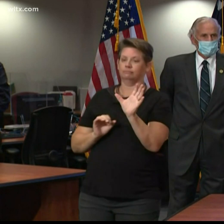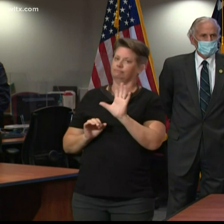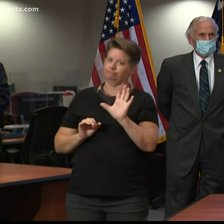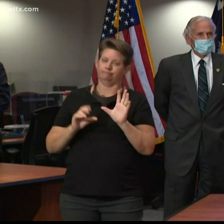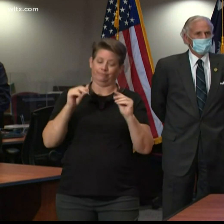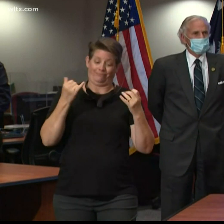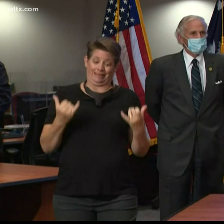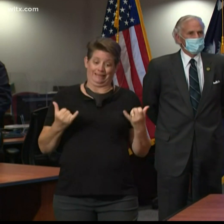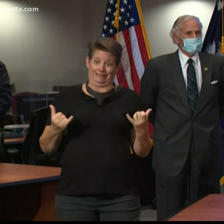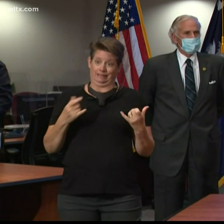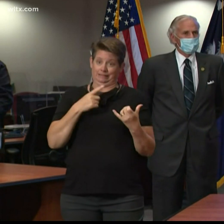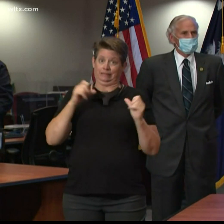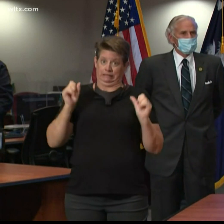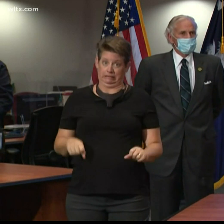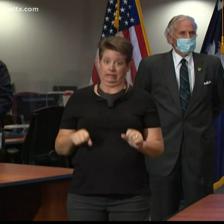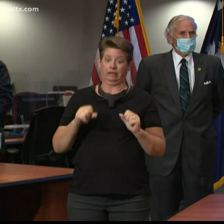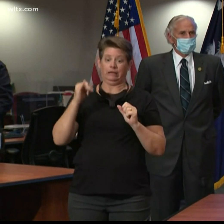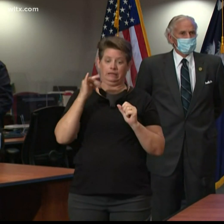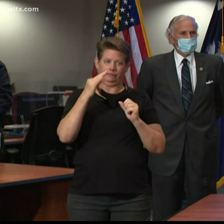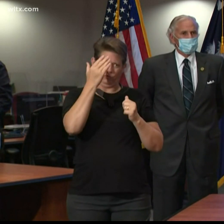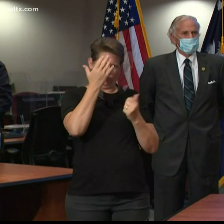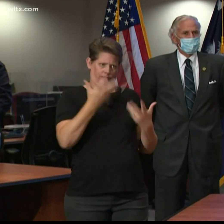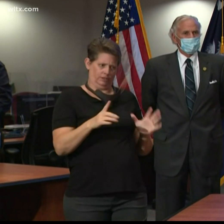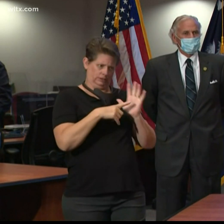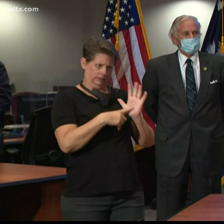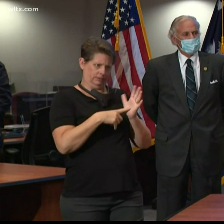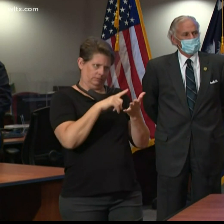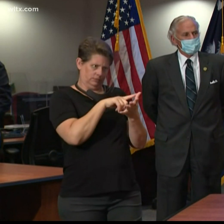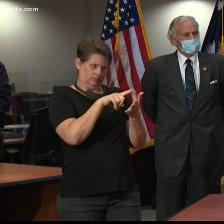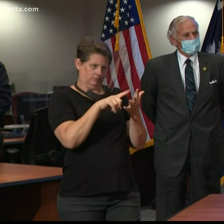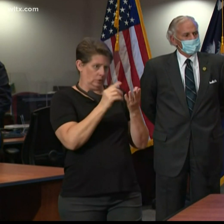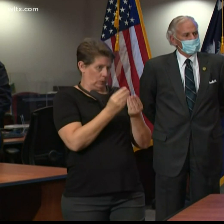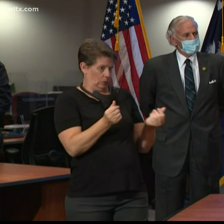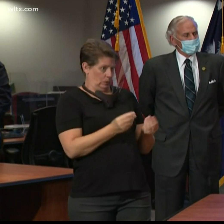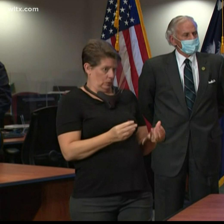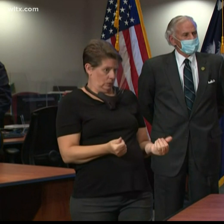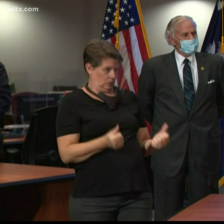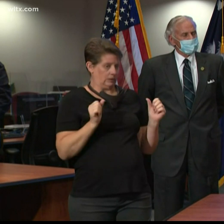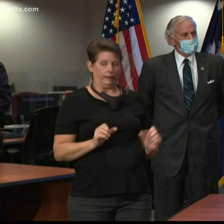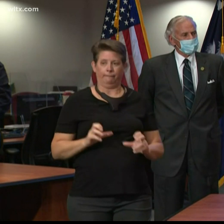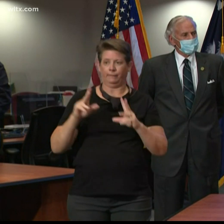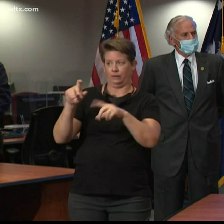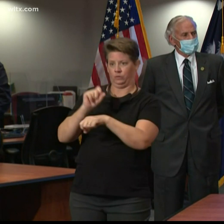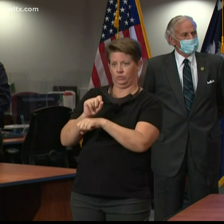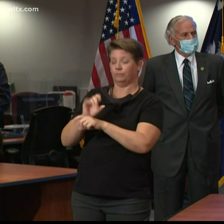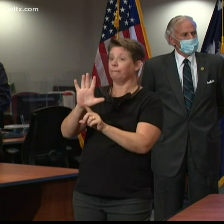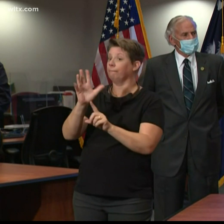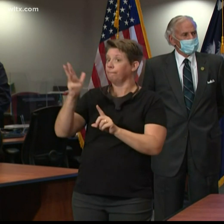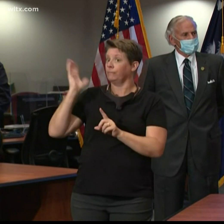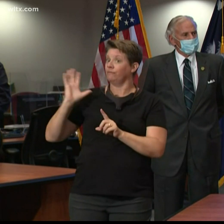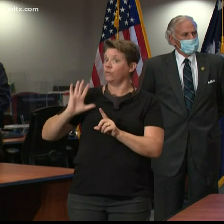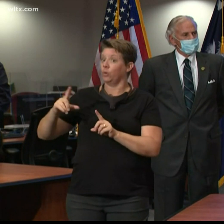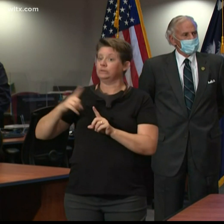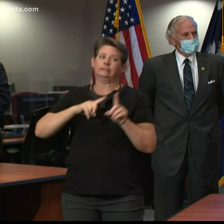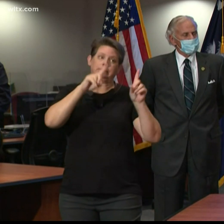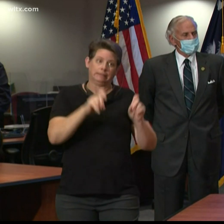THE CDC RECENTLY4@ UPDATED THEIR GUIDANCE AND INDIVIDUALS PREVIOUSLY RECOMMENDED TO GET THE CDC RECENTLY4@ UPDATED THEIR GUIDANCE AND INDIVIDUALS PREVIOUSLY RECOMMENDED TO GET A THEIR GUIDANCE AND INDIVIDUALS PREVIOUSLY RECOMMENDED TO GET A THEIR GUIDANCE AND INDIVIDUALS PREVIOUSLY RECOMMENDED TO GET A NEGATIVE THEIR GUIDANCE AND INDIVIDUALS PREVIOUSLY RECOMMENDED TO GET A NEGATIVE TEST THEIR GUIDANCE AND INDIVIDUALS PREVIOUSLY RECOMMENDED TO GET A NEGATIVE TEST MAY THEIR GUIDANCE AND INDIVIDUALS PREVIOUSLY RECOMMENDED TO GET A NEGATIVE TEST MAY BE THEIR GUIDANCE AND INDIVIDUALS PREVIOUSLY RECOMMENDED TO GET A NEGATIVE TEST MAY BE RELEASED PREVIOUSLY RECOMMENDED TO GET A NEGATIVE TEST MAY BE RELEASED PREVIOUSLY RECOMMENDED TO GET A NEGATIVE TEST MAY BE RELEASED BASED PREVIOUSLY RECOMMENDED TO GET A NEGATIVE TEST MAY BE RELEASED BASED ON PREVIOUSLY RECOMMENDED TO GET A NEGATIVE TEST MAY BE RELEASED BASED ON RECOVERY PREVIOUSLY RECOMMENDED TO GET A NEGATIVE TEST MAY BE RELEASED BASED ON RECOVERY OF4@ PREVIOUSLY RECOMMENDED TO GET A NEGATIVE TEST MAY BE RELEASED BASED ON RECOVERY OF4@ SYMPTOMS.